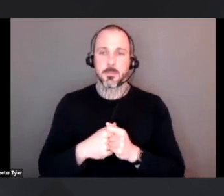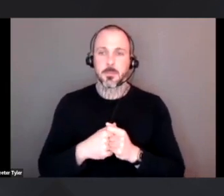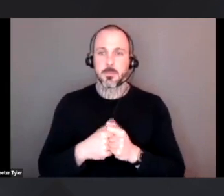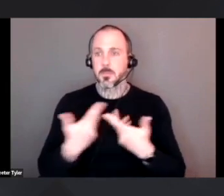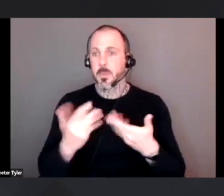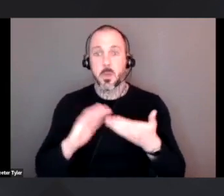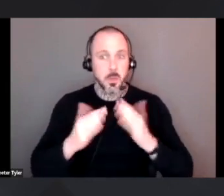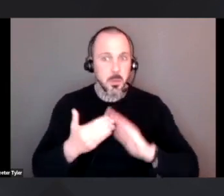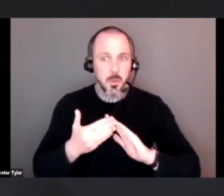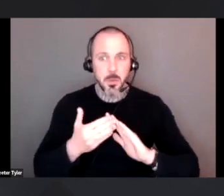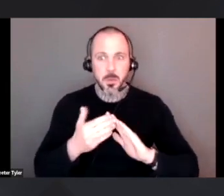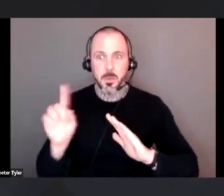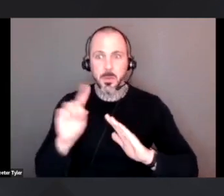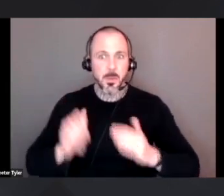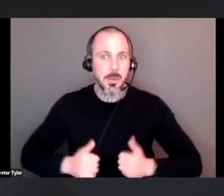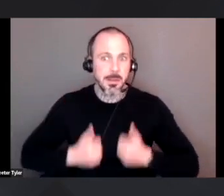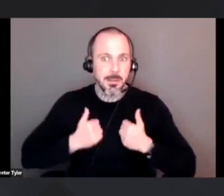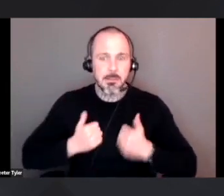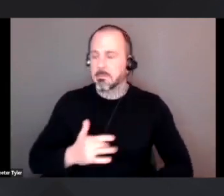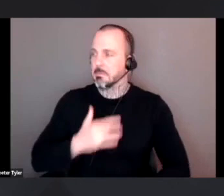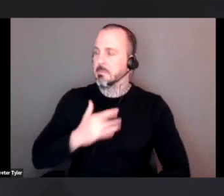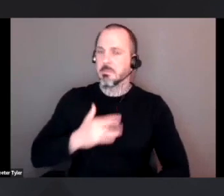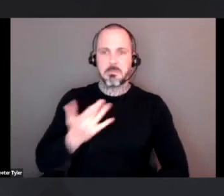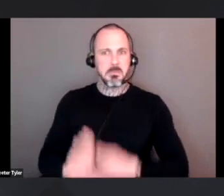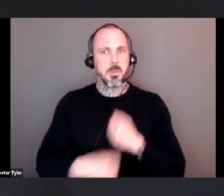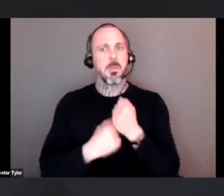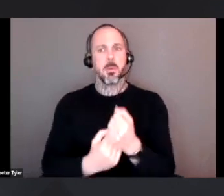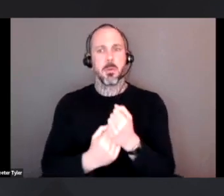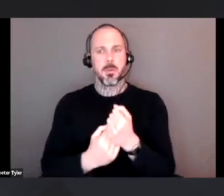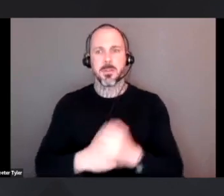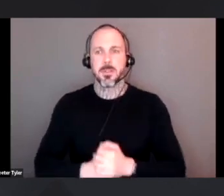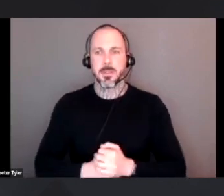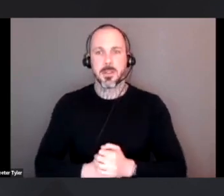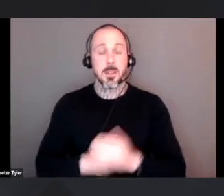We're supporting everyone. And I think, you know, when it comes back to, you know,